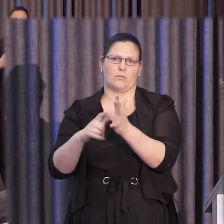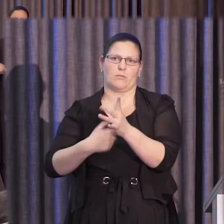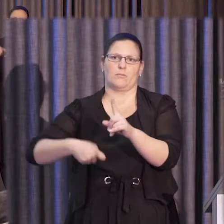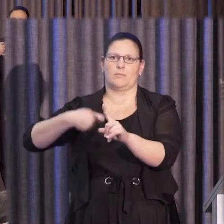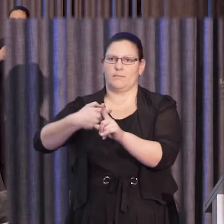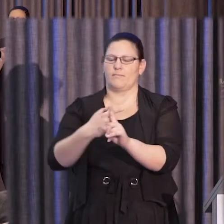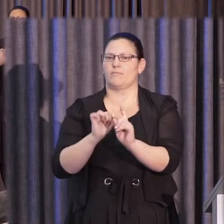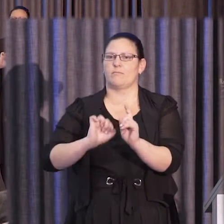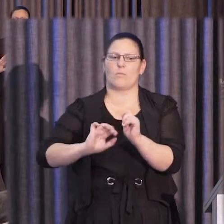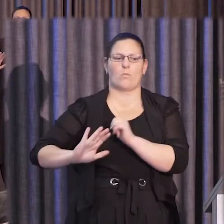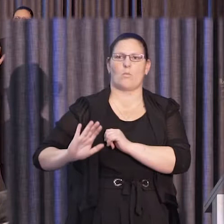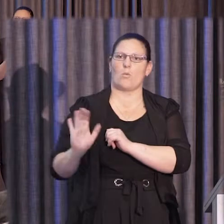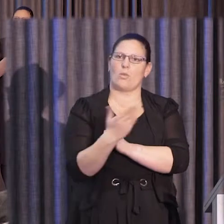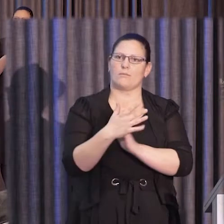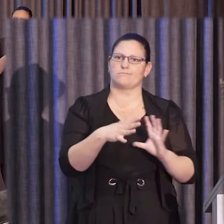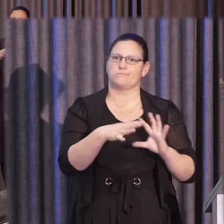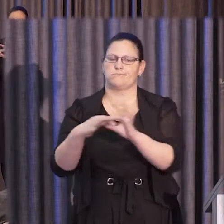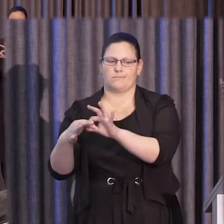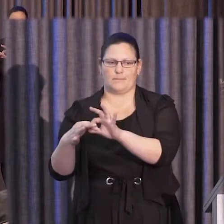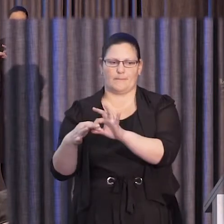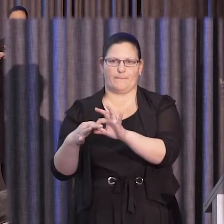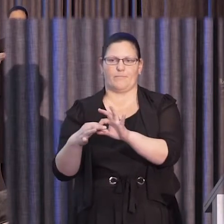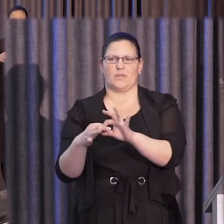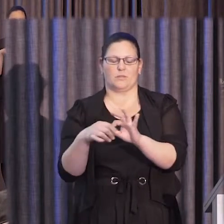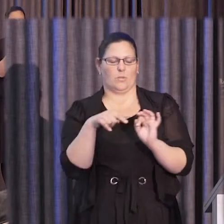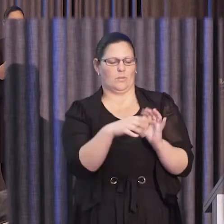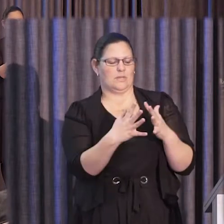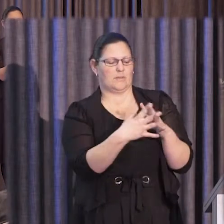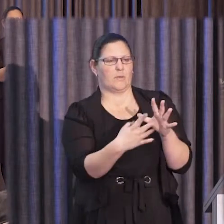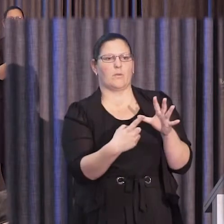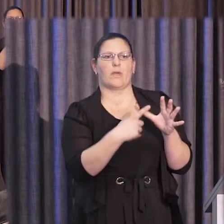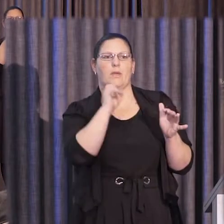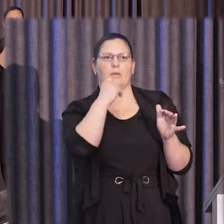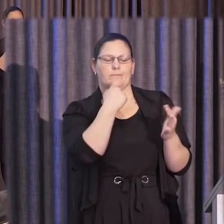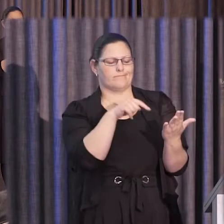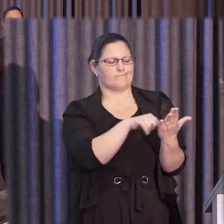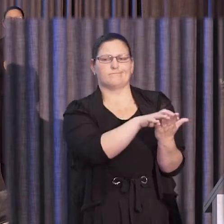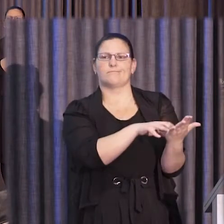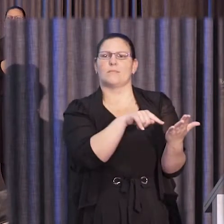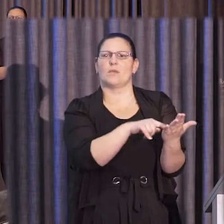signed up to, and the WA statement is really about how do we make these work in practice, what does it actually mean on the ground